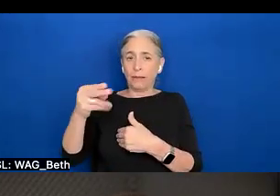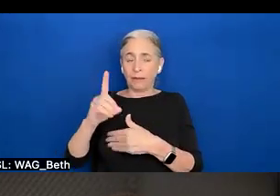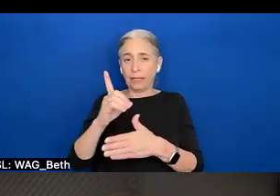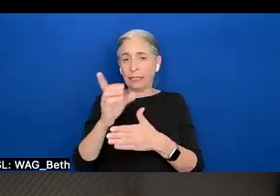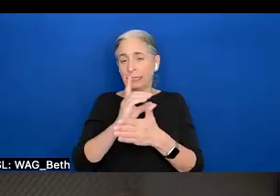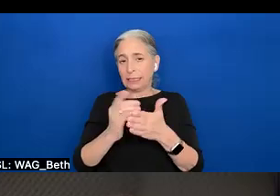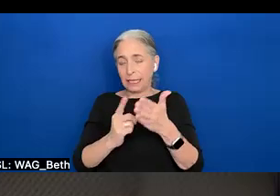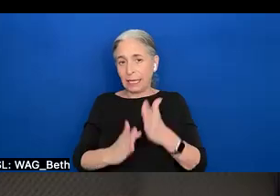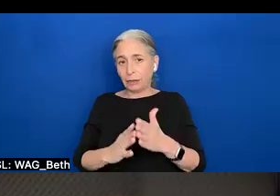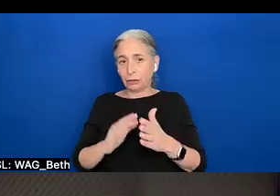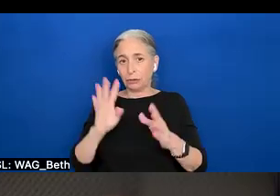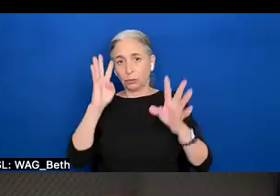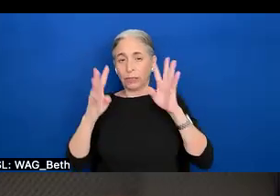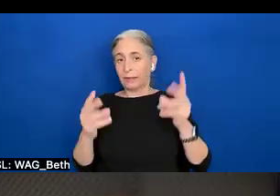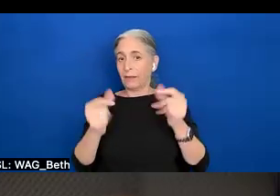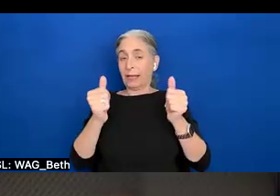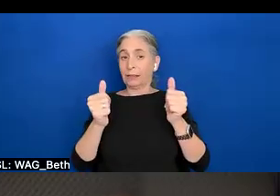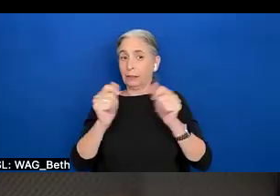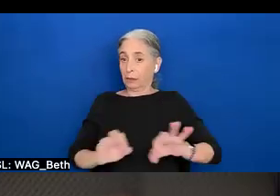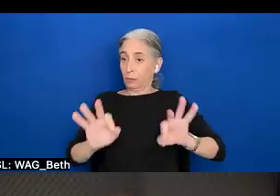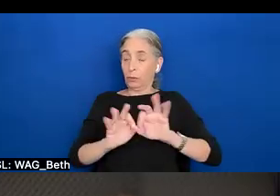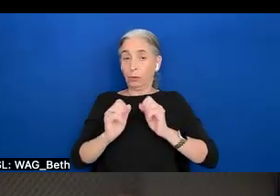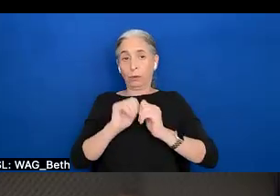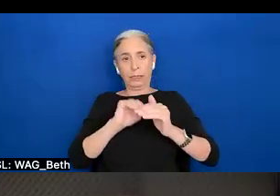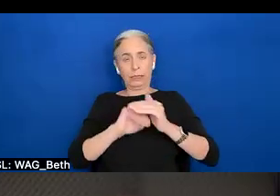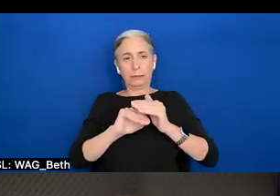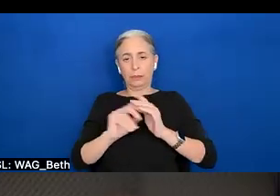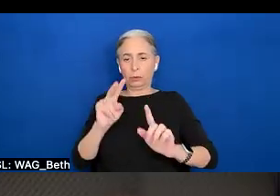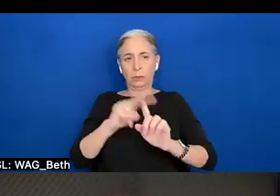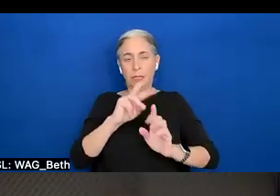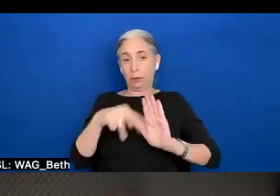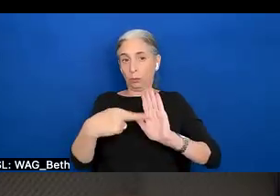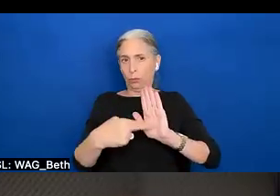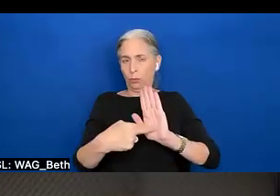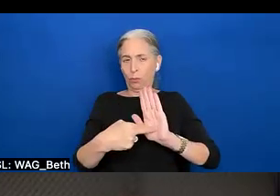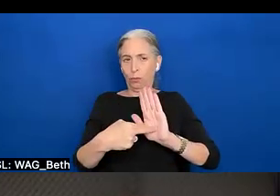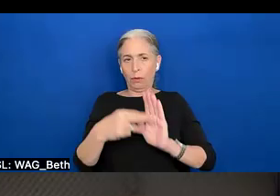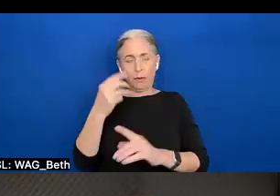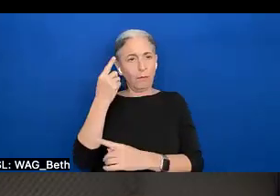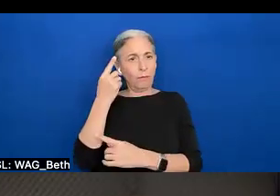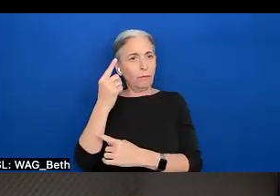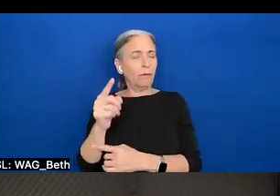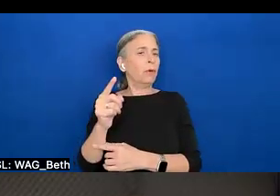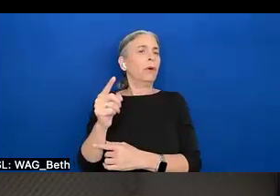But also -- and that's very important in accessibility -- to assign a role to the paragraph.